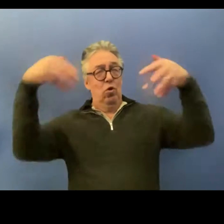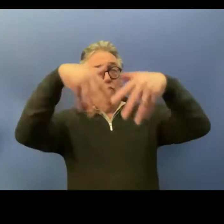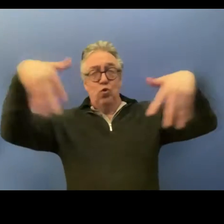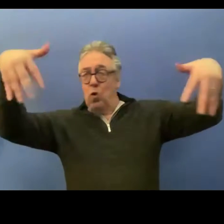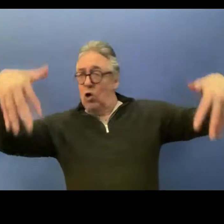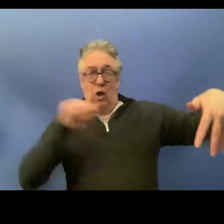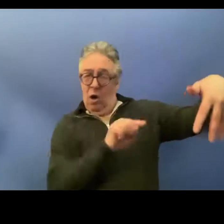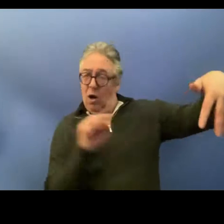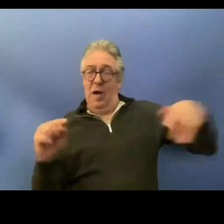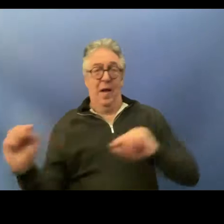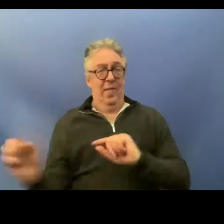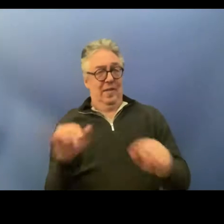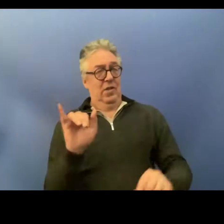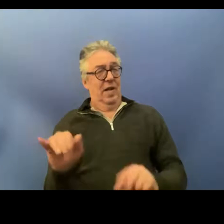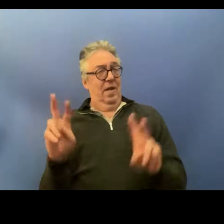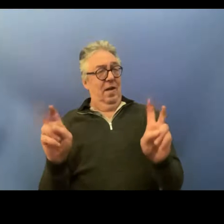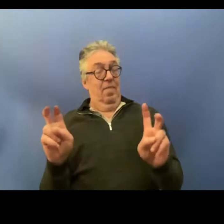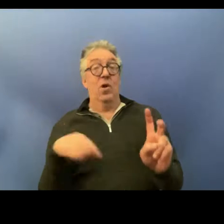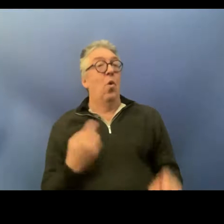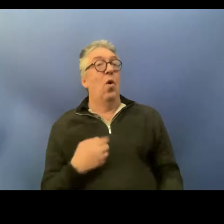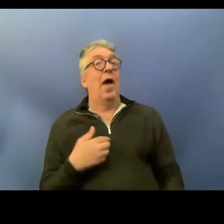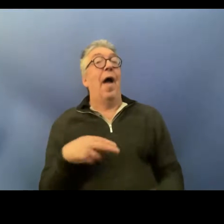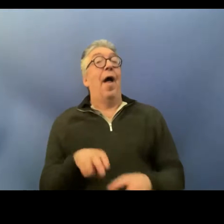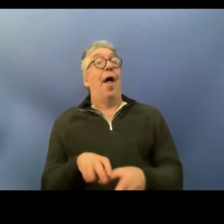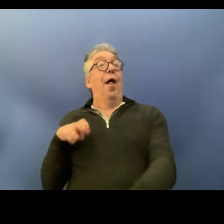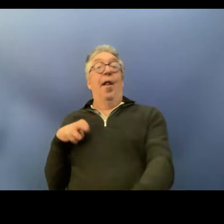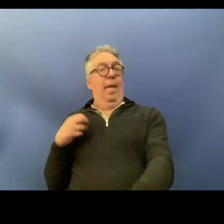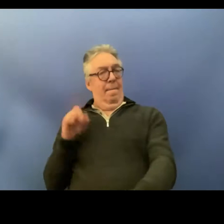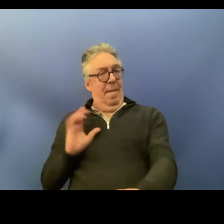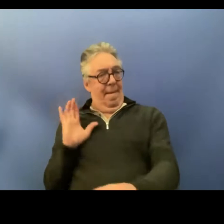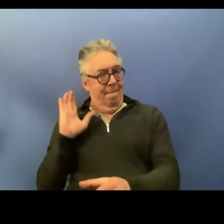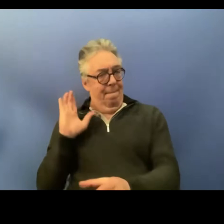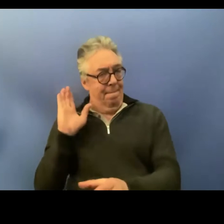We, as OPDs should have a say in this fast growing citizen-generated data.